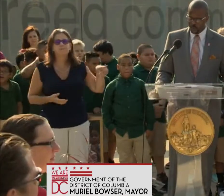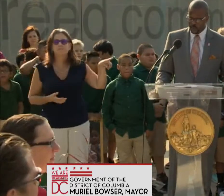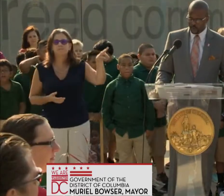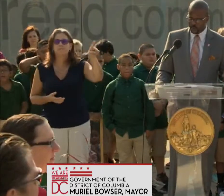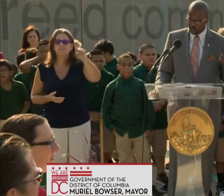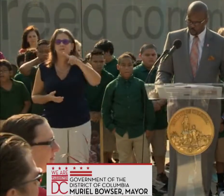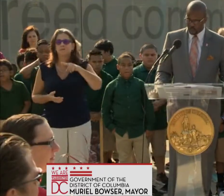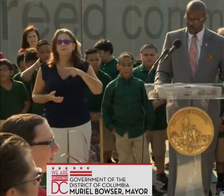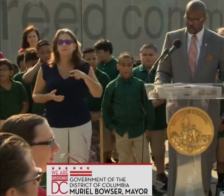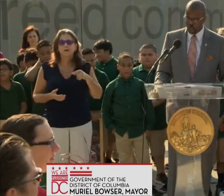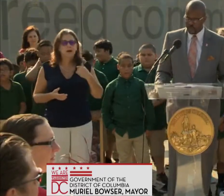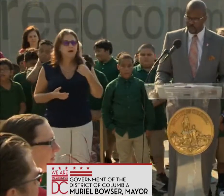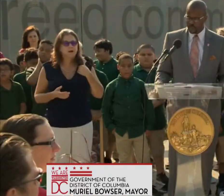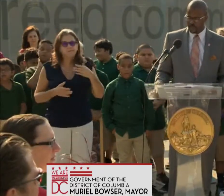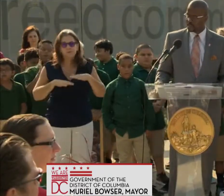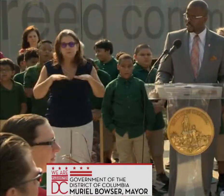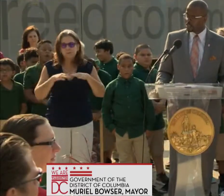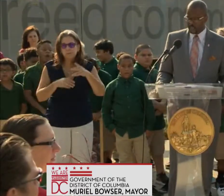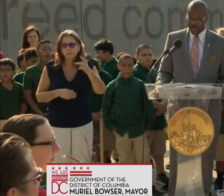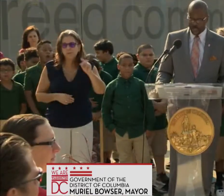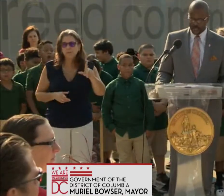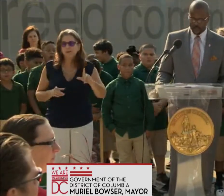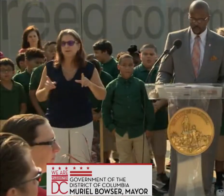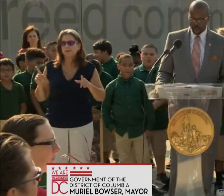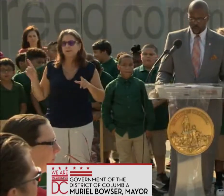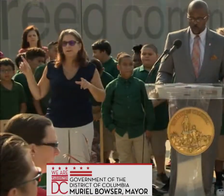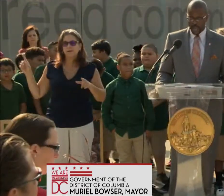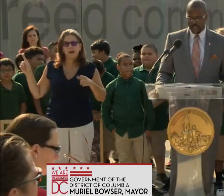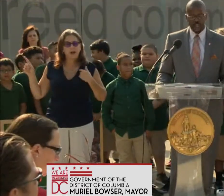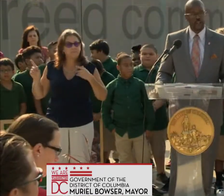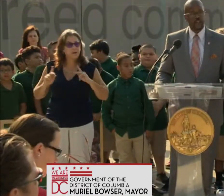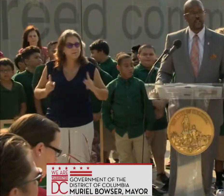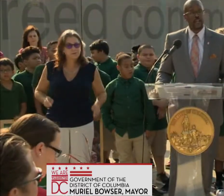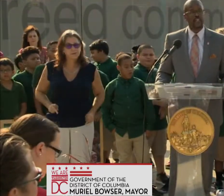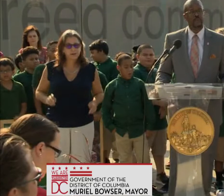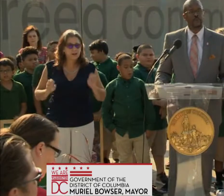we'll learn swimming in physical education class right here at the Murray